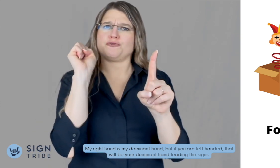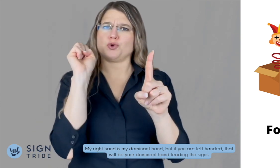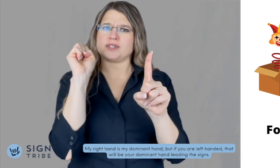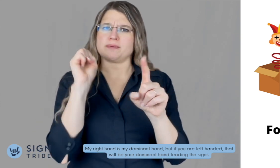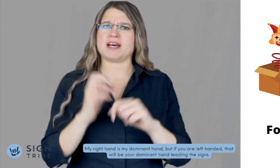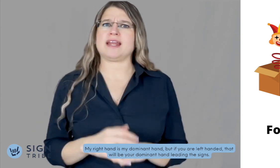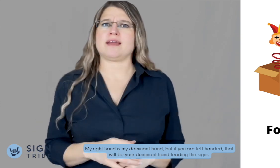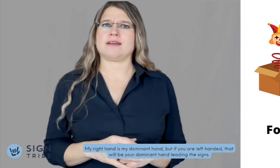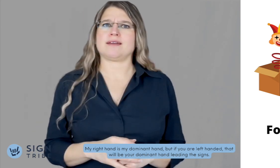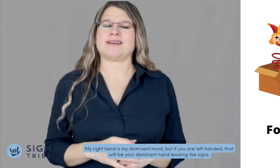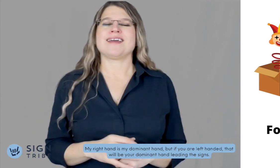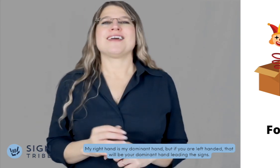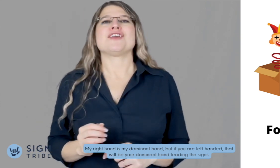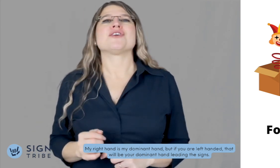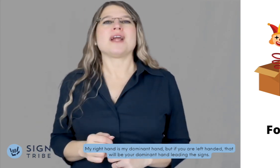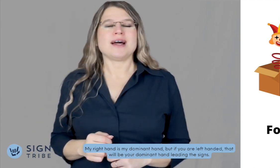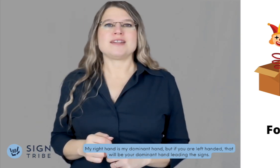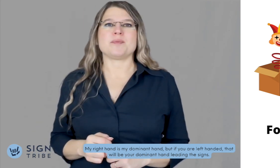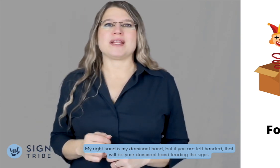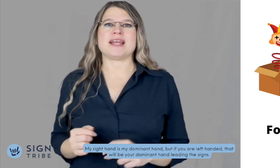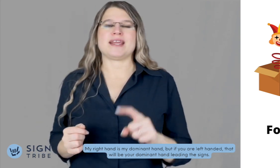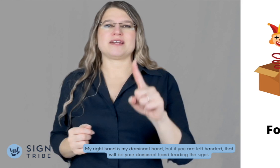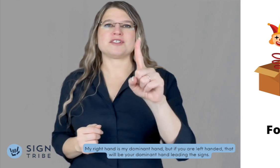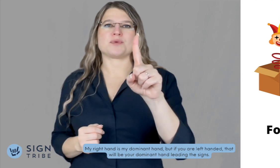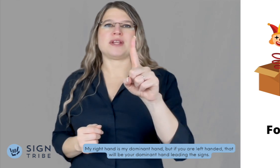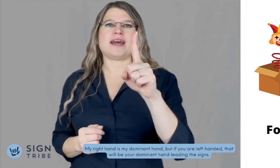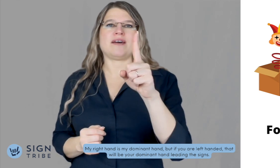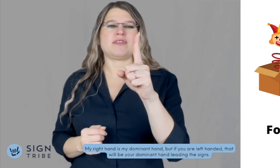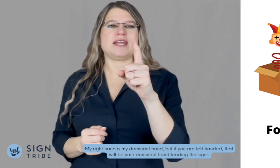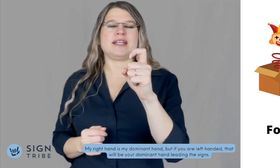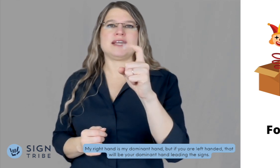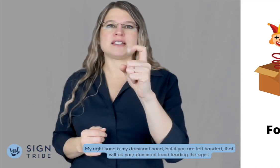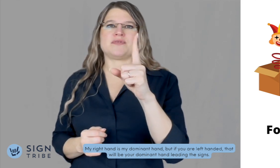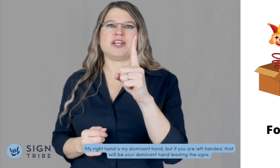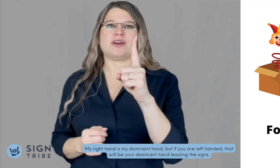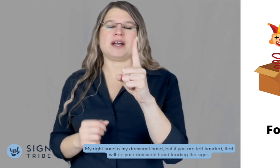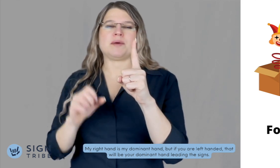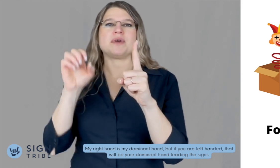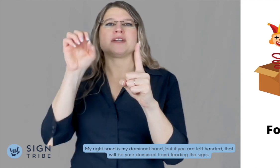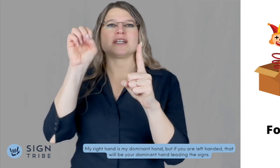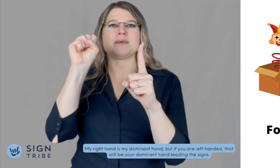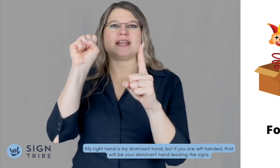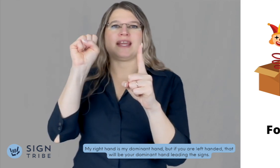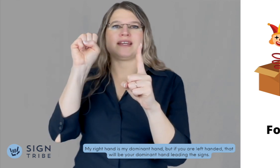fool somebody. Your non dominant hand is going to have the index finger up, dominant hand and